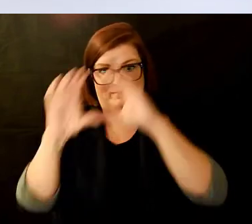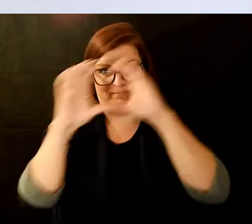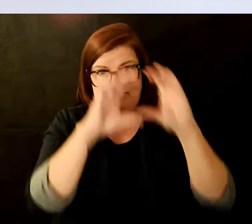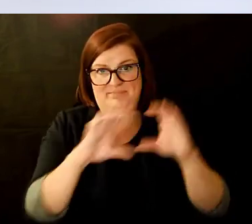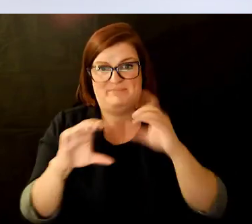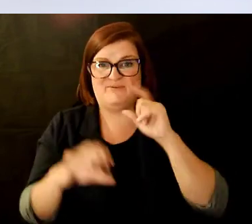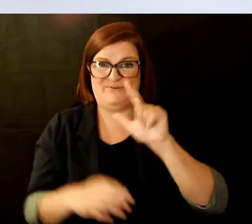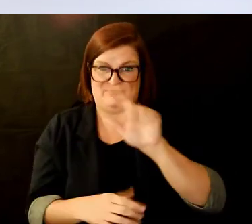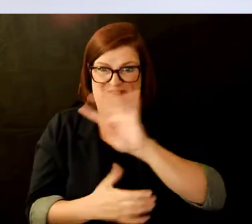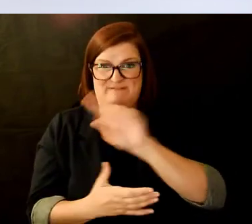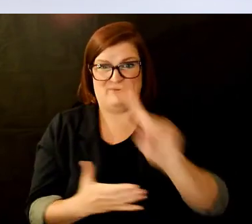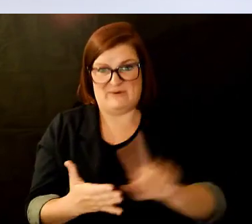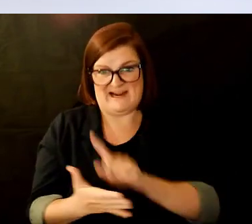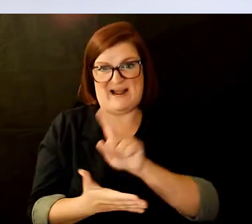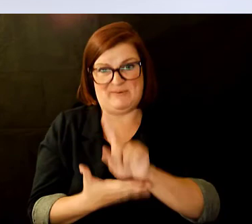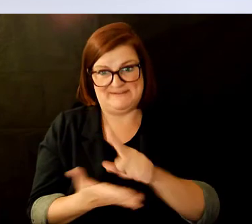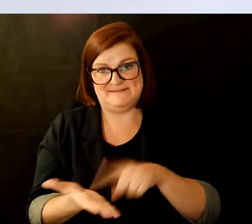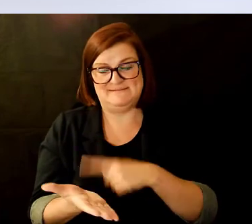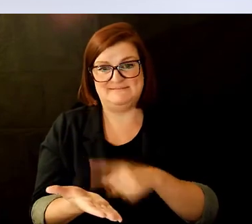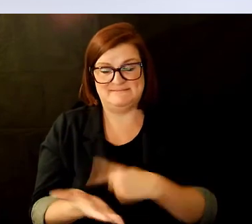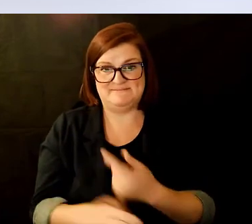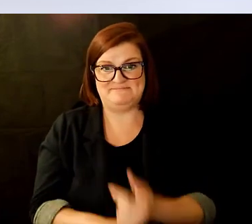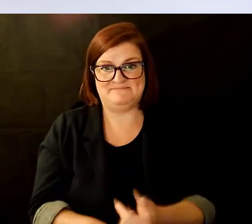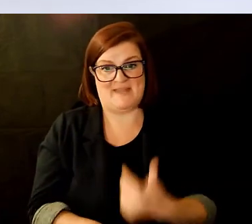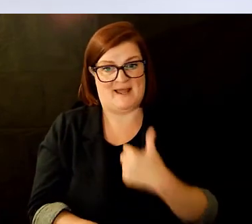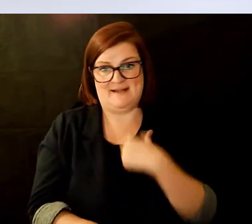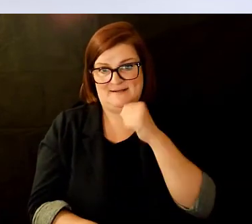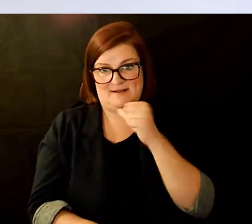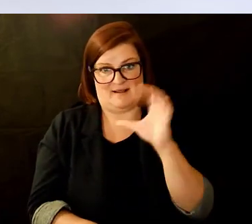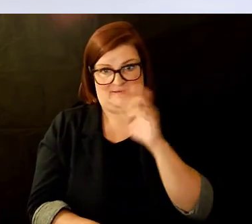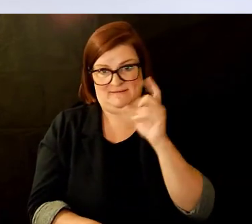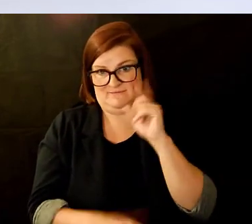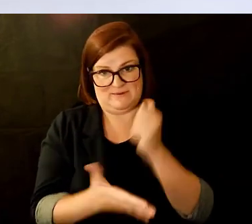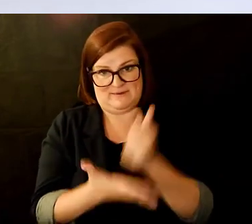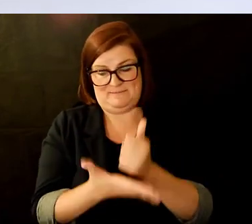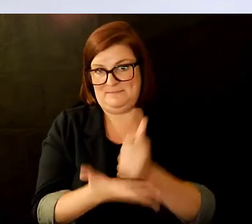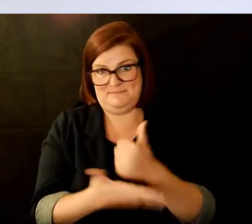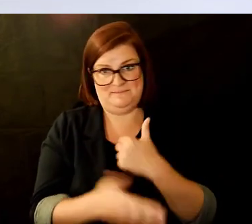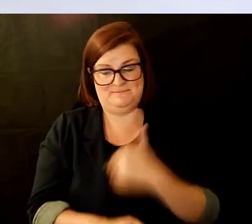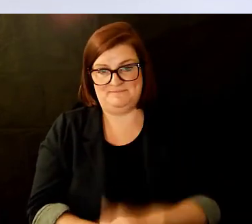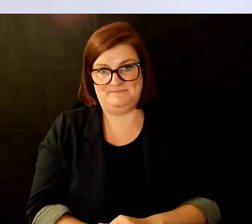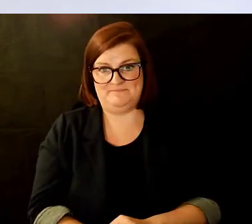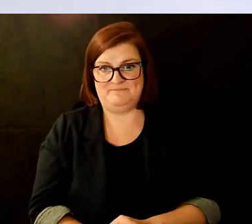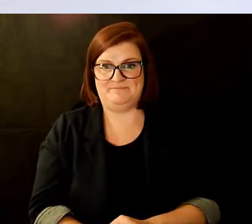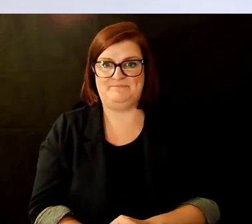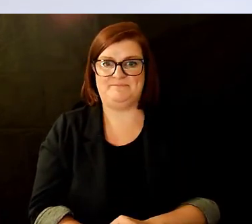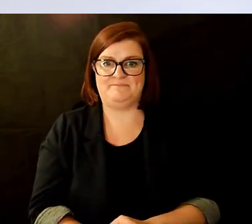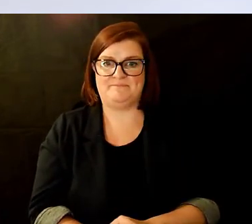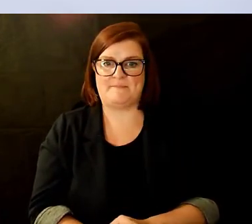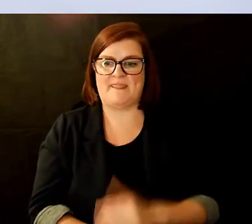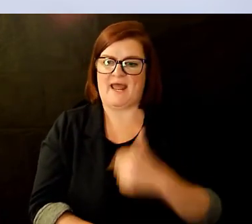I did not seek help. Get your act together, I told myself.